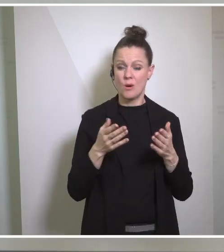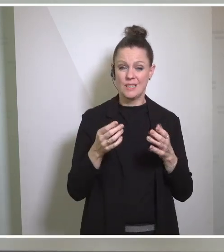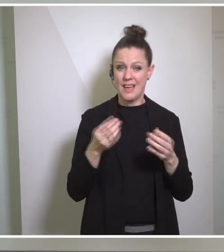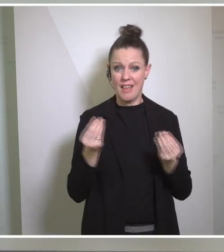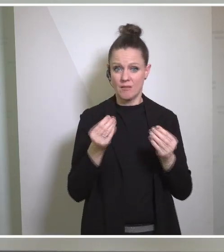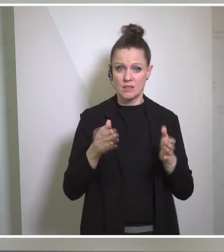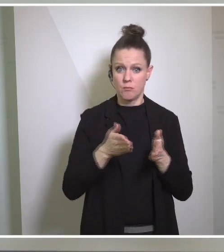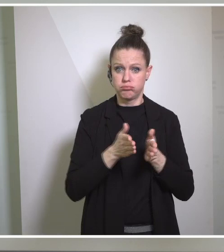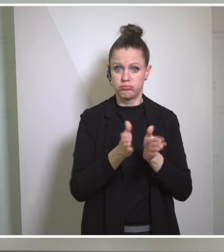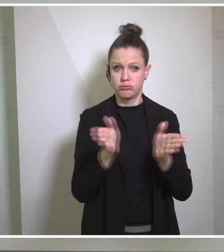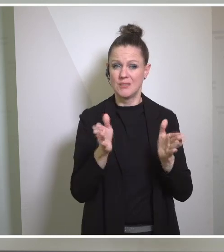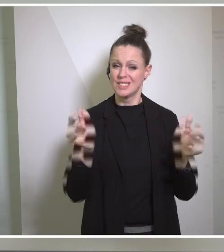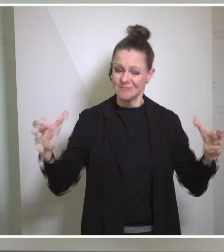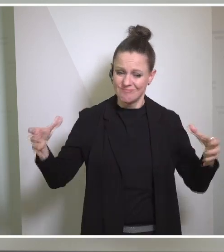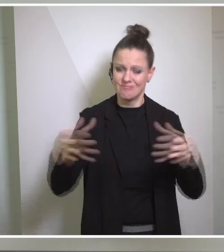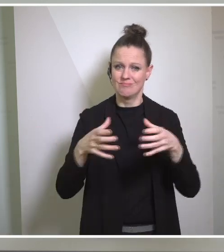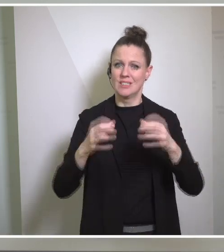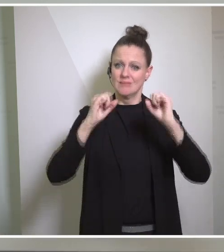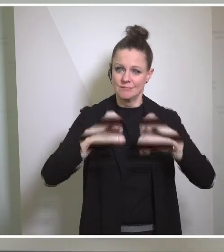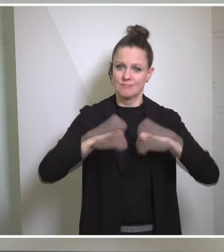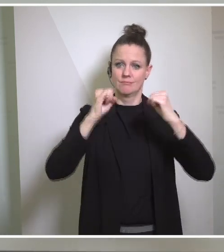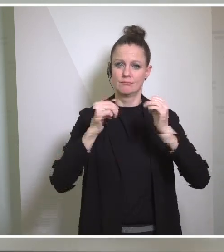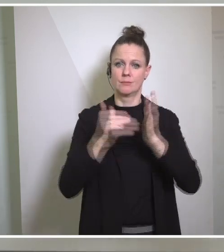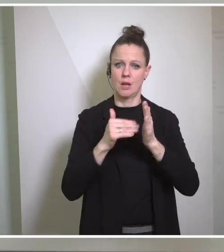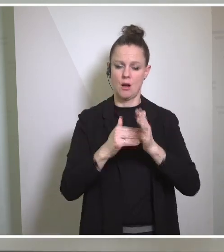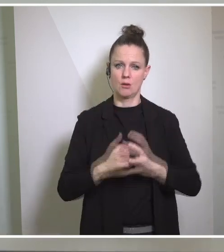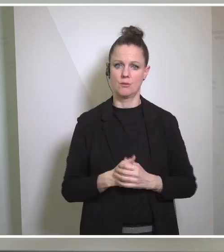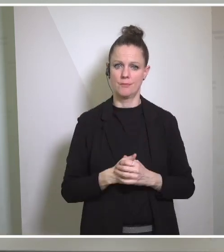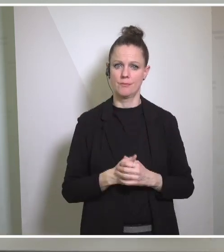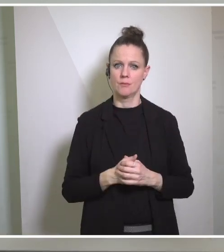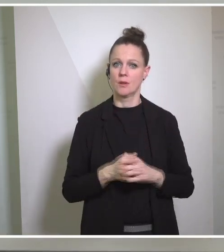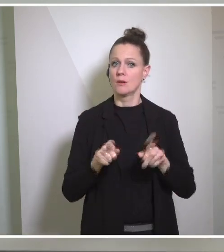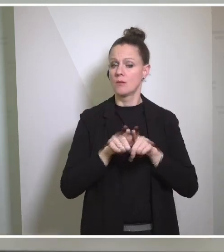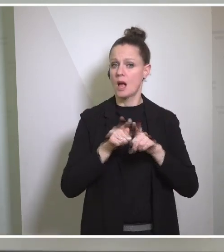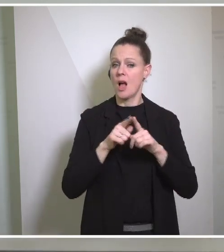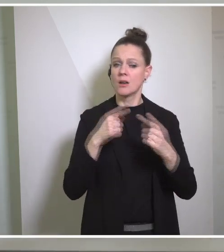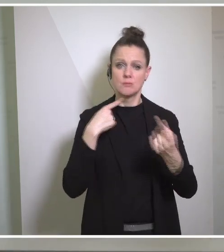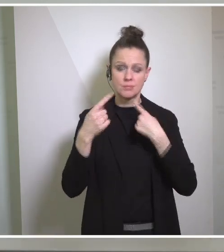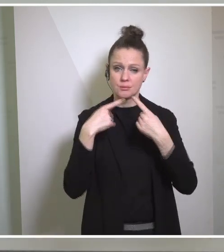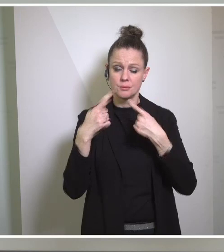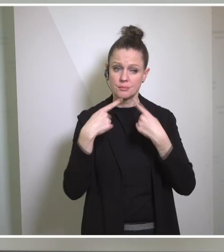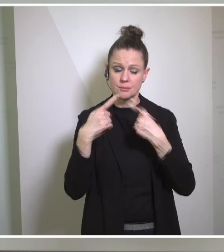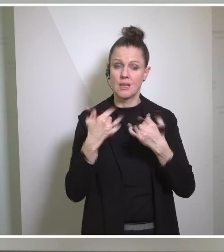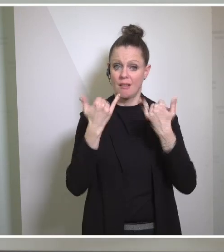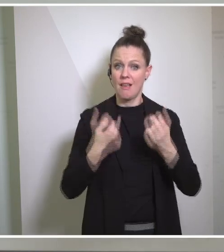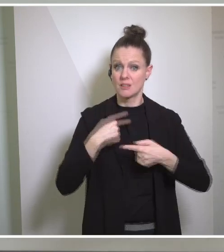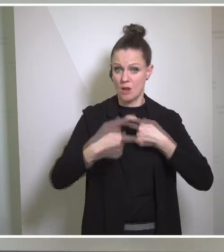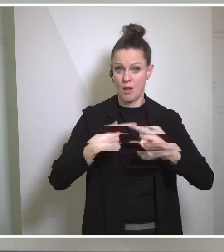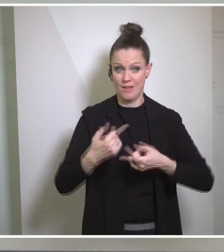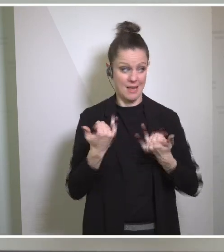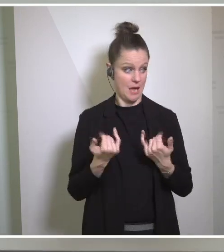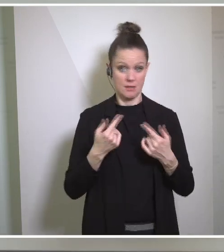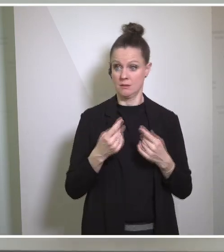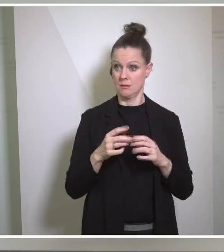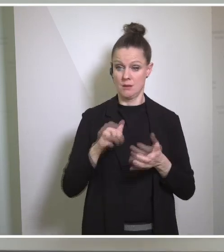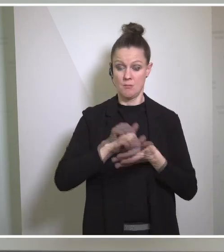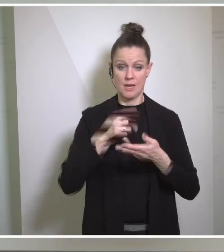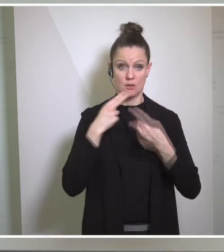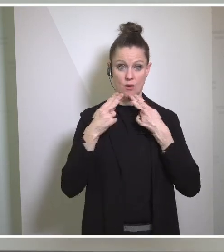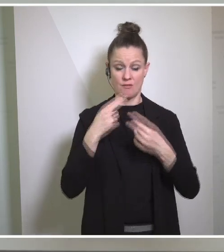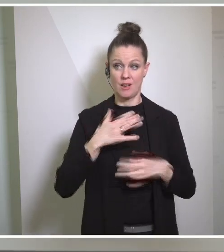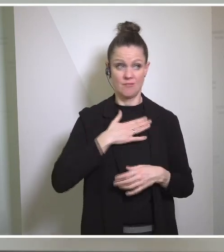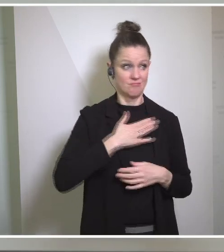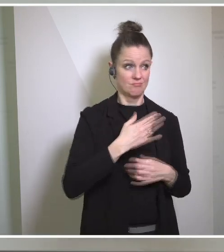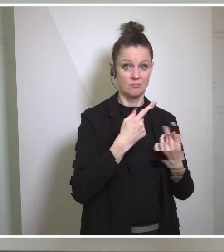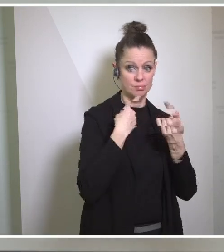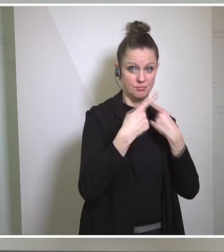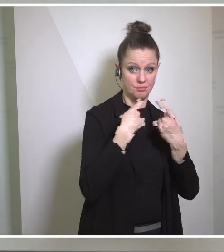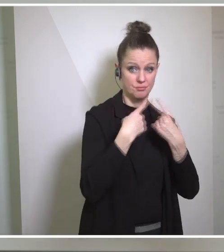reach an agreement. We have conversations that are happening now as we speak here. And I'm convinced